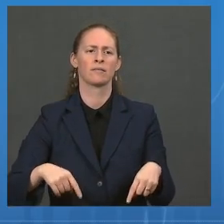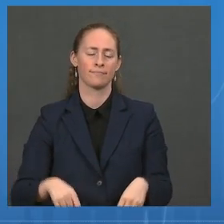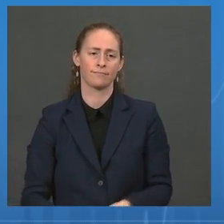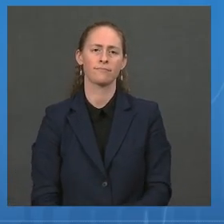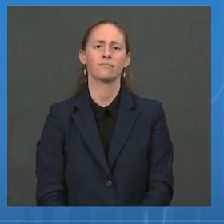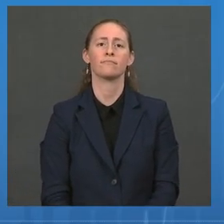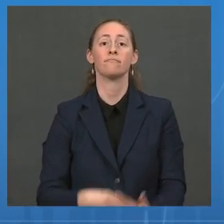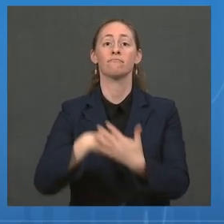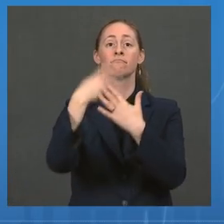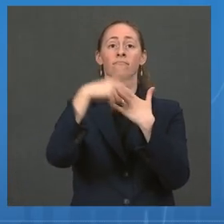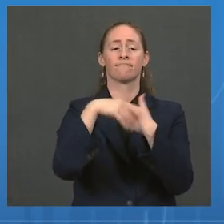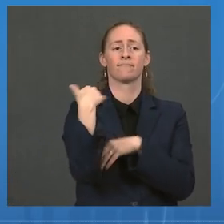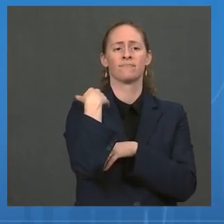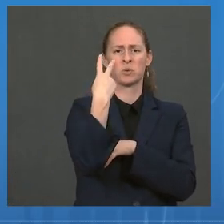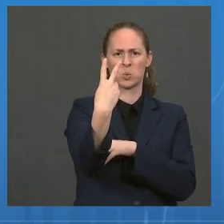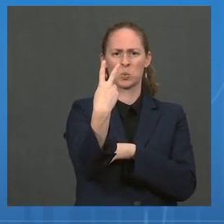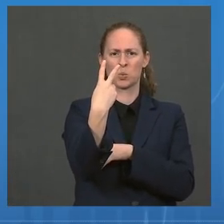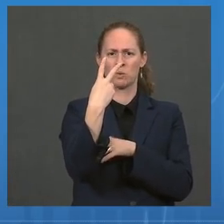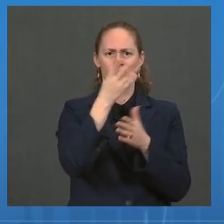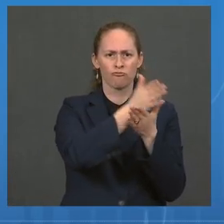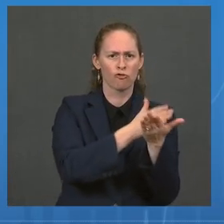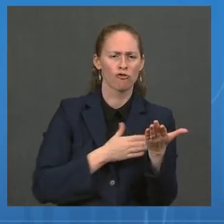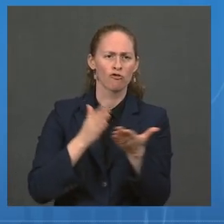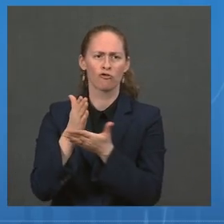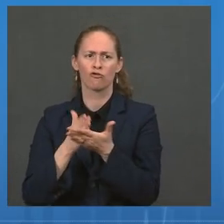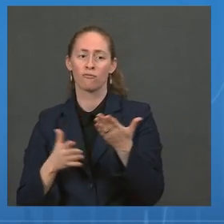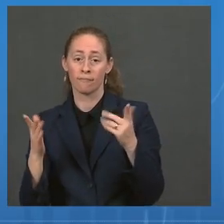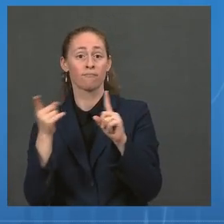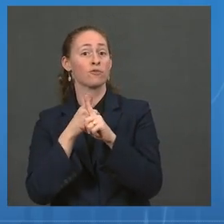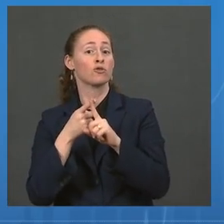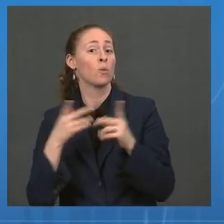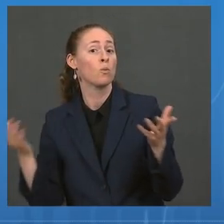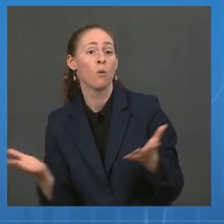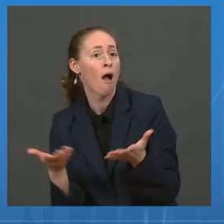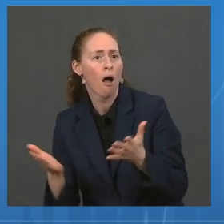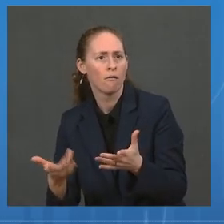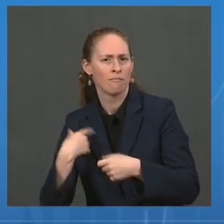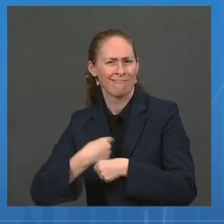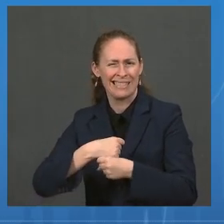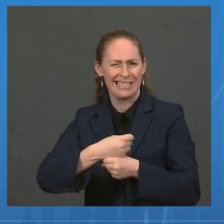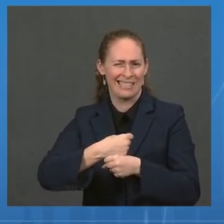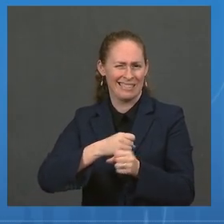One is to develop and accelerate the development of compounds